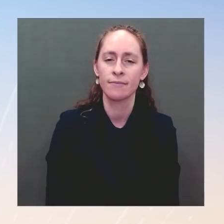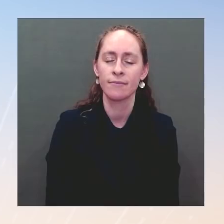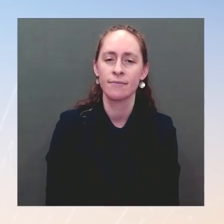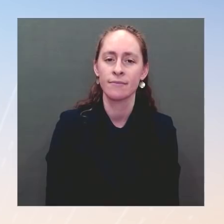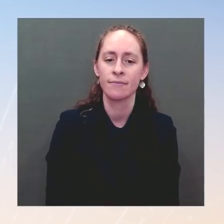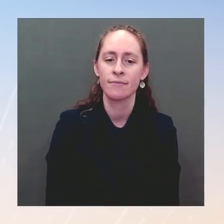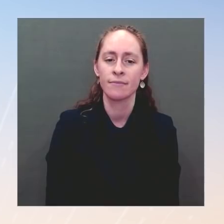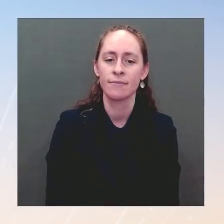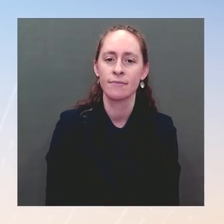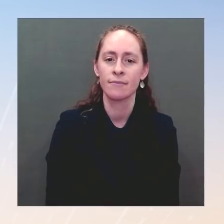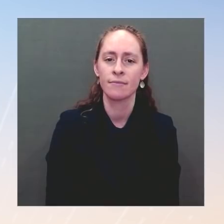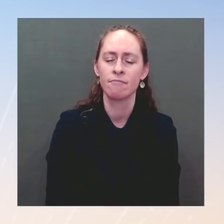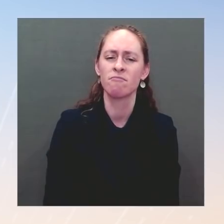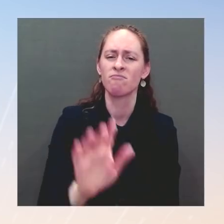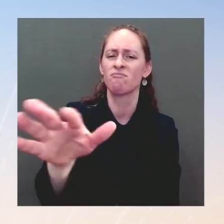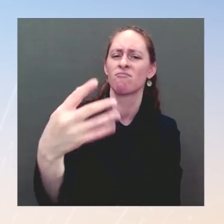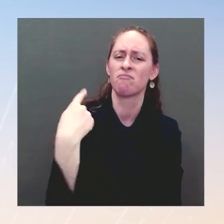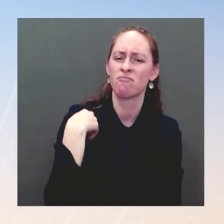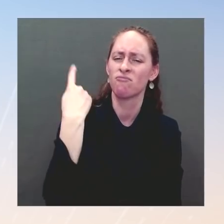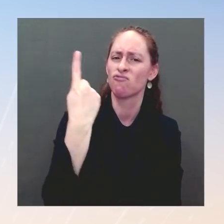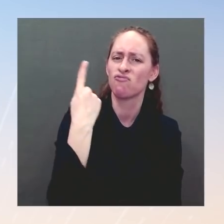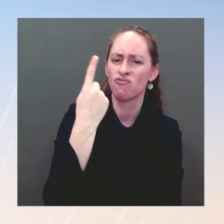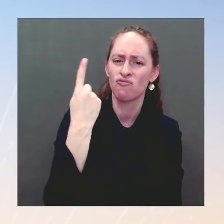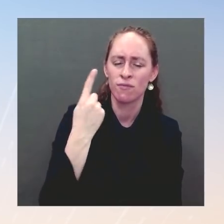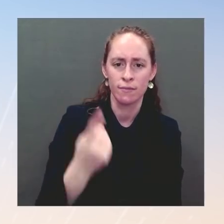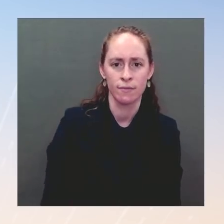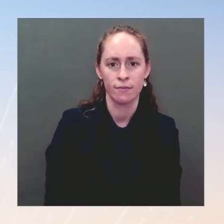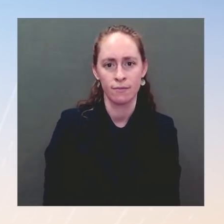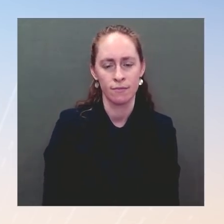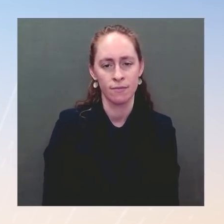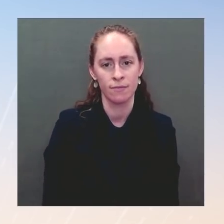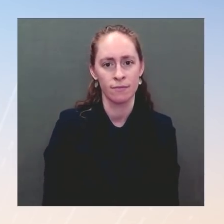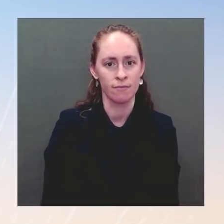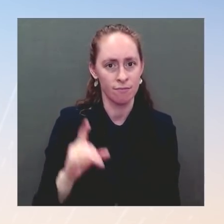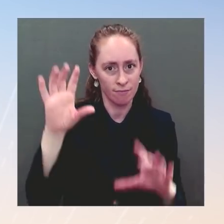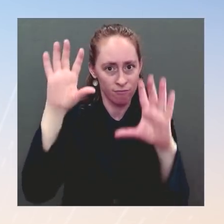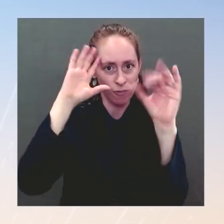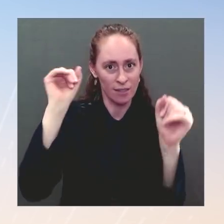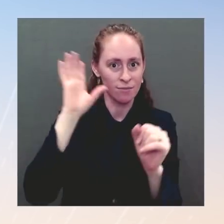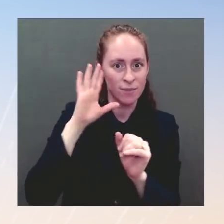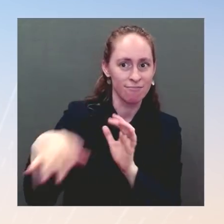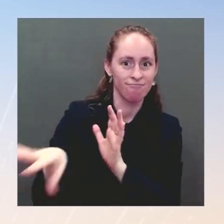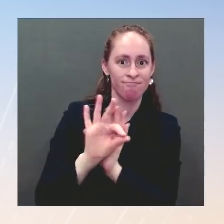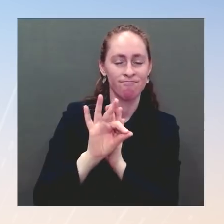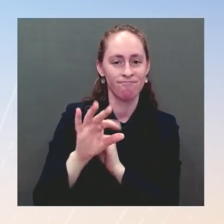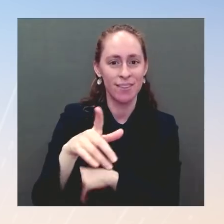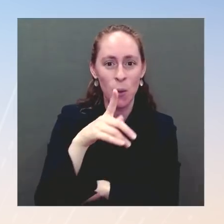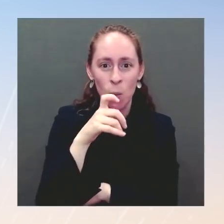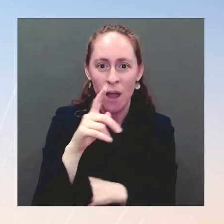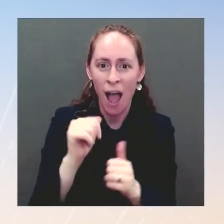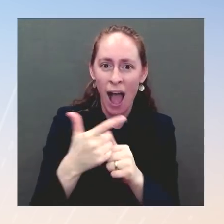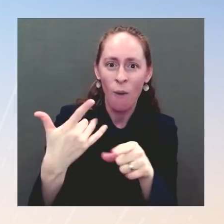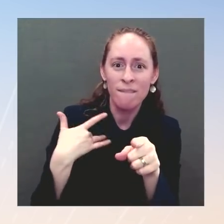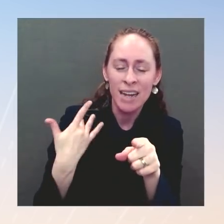this historic nomination that he's getting ready for make? Ms. Psaki: And tell me more about what you mean, "How is he feeling?" The Press: How is he feeling? I mean, he's got all of this going on --